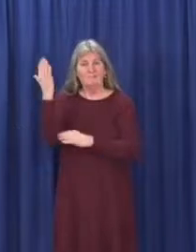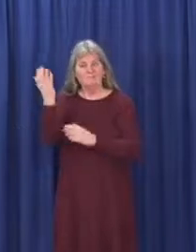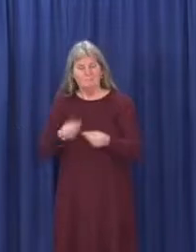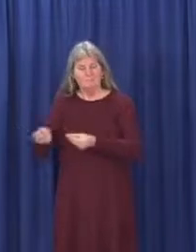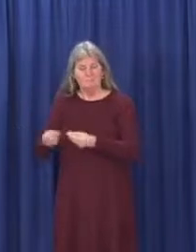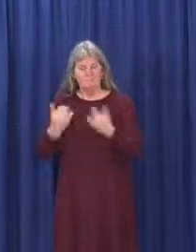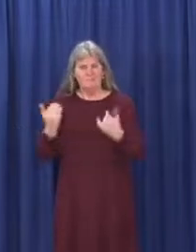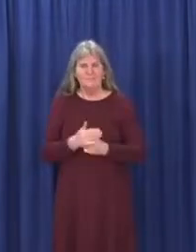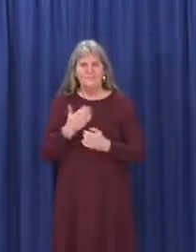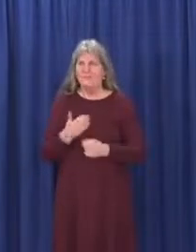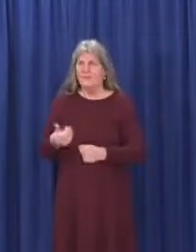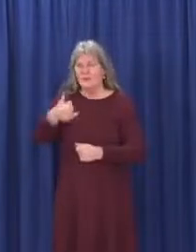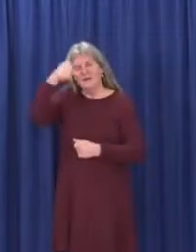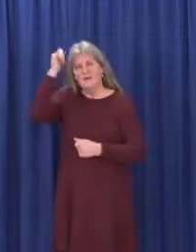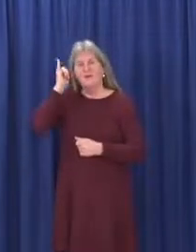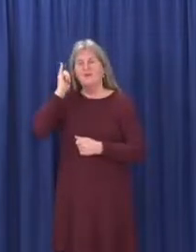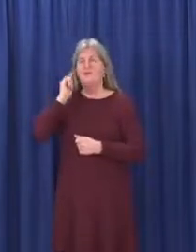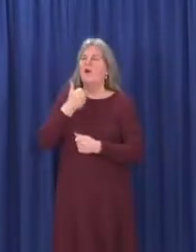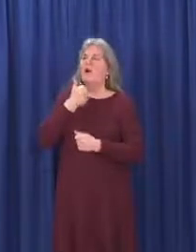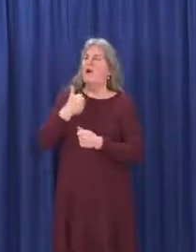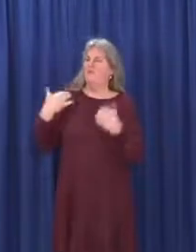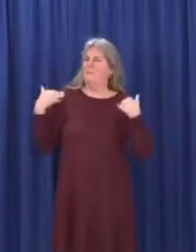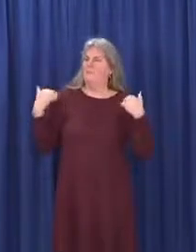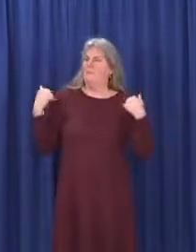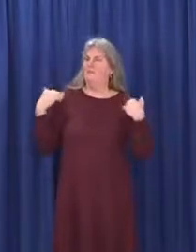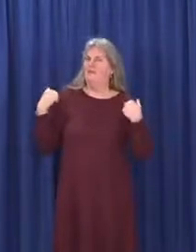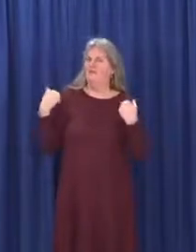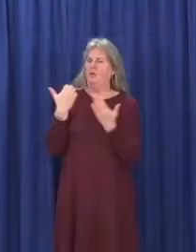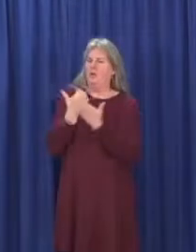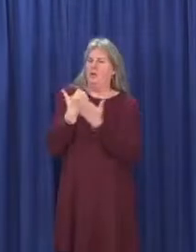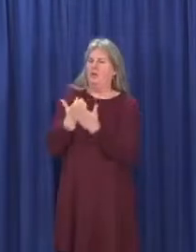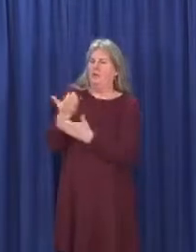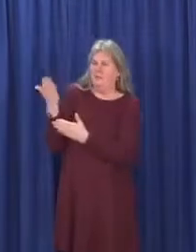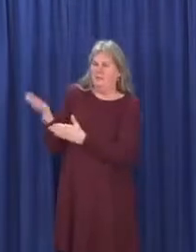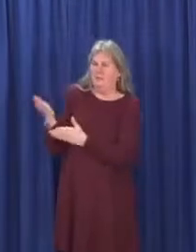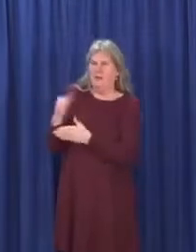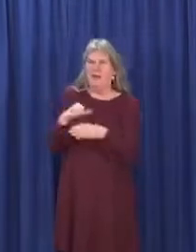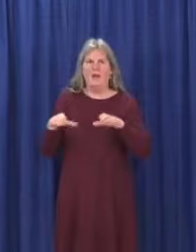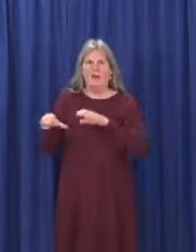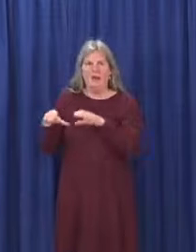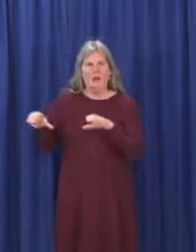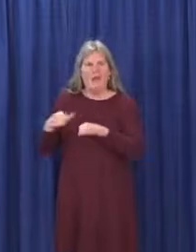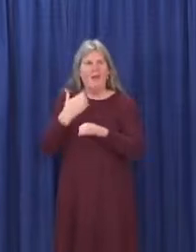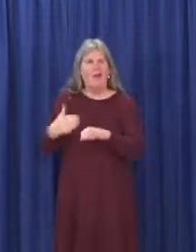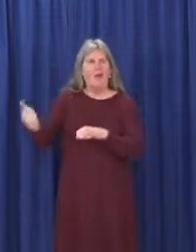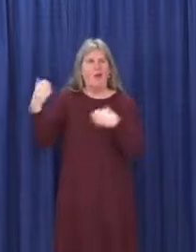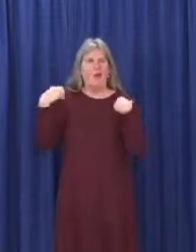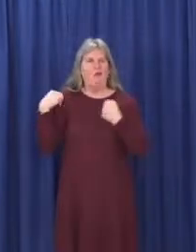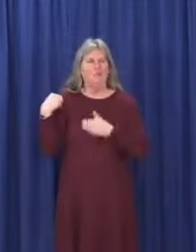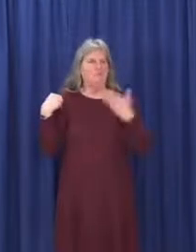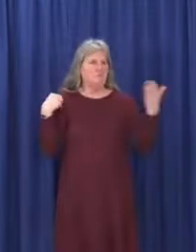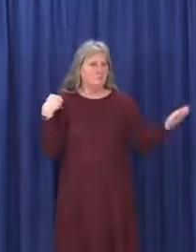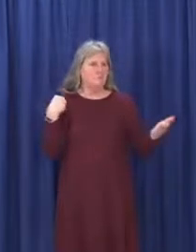by the Minister of Economic Development Ranj Pillai, and the Acting Chief Medical Officer of Health Doctor Catherine Elliot.